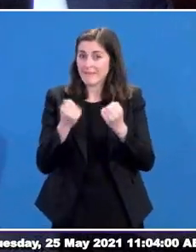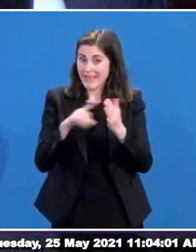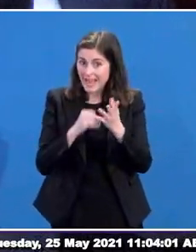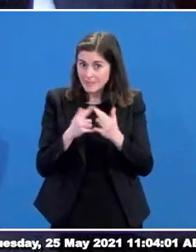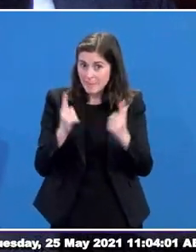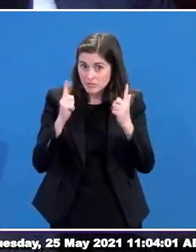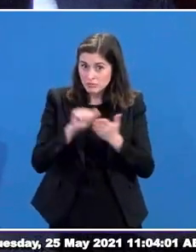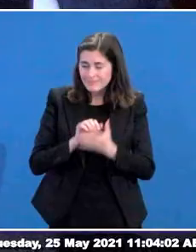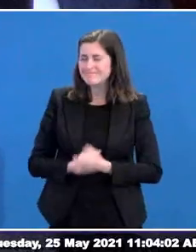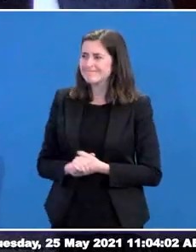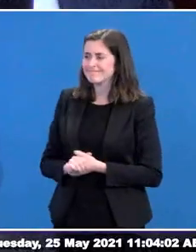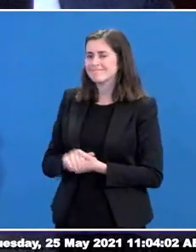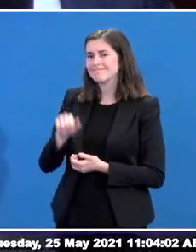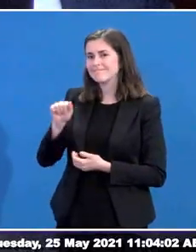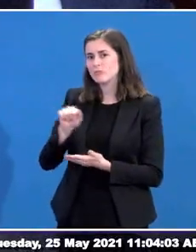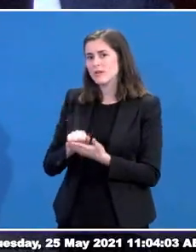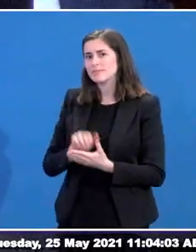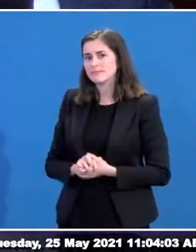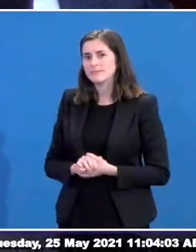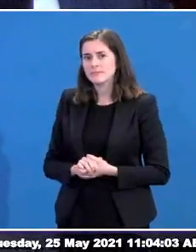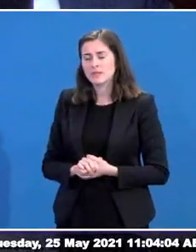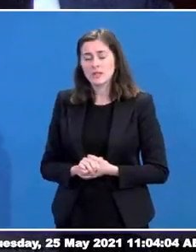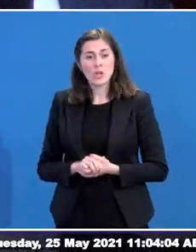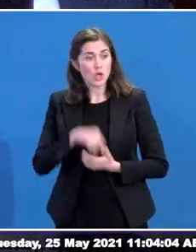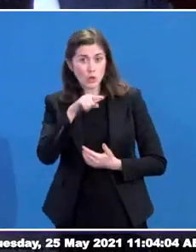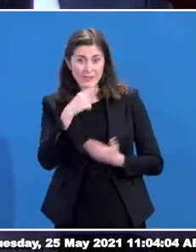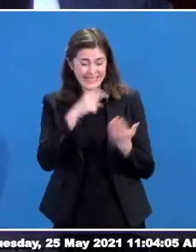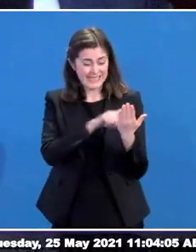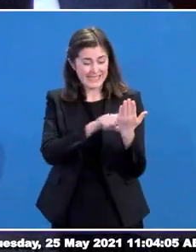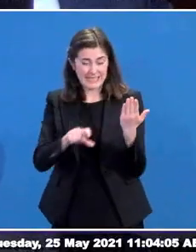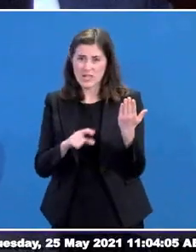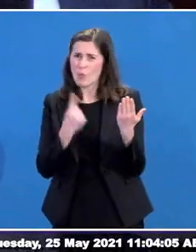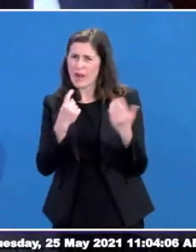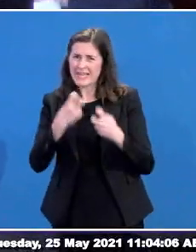And one of the systemic issues that you have identified is the importance